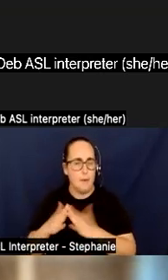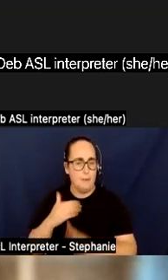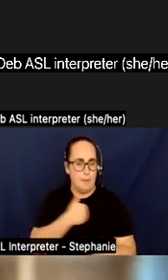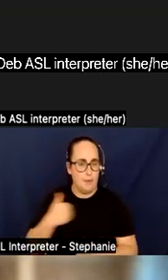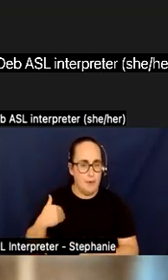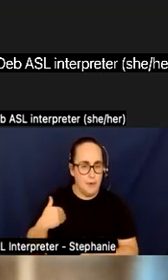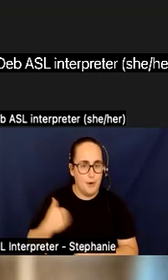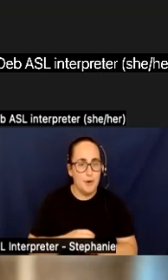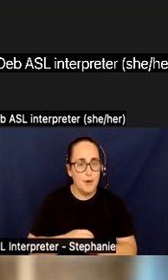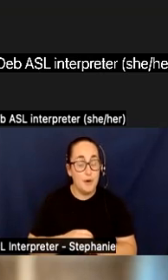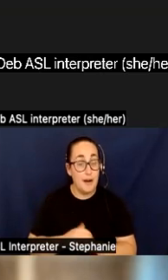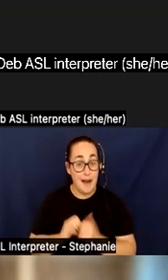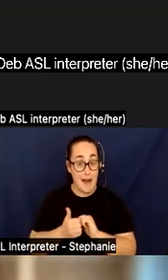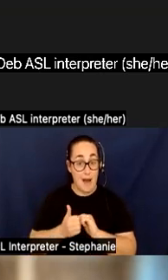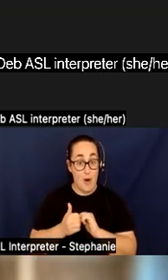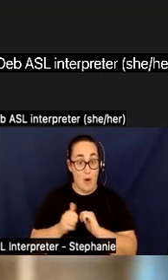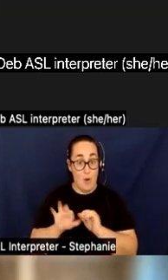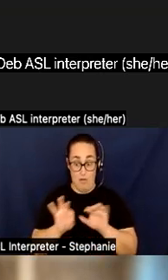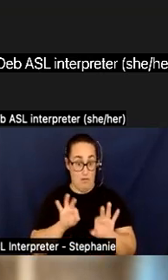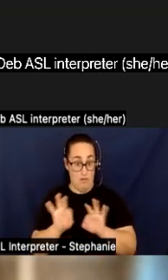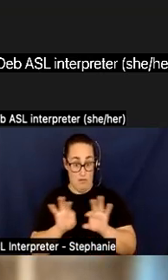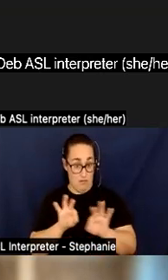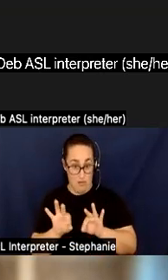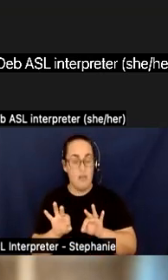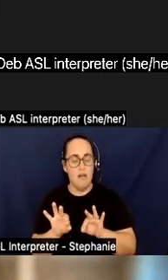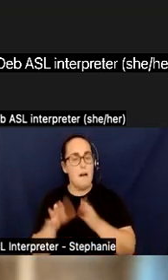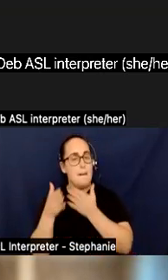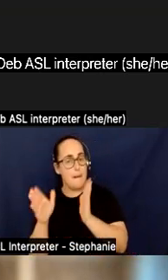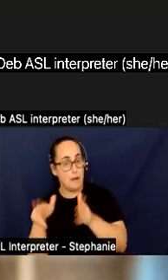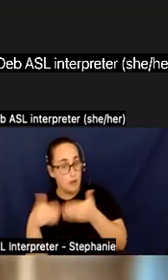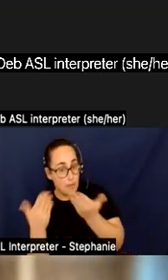and staff expertise, and the assessment committees are chosen to represent a broad